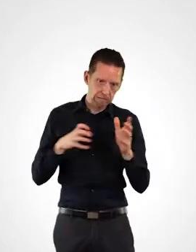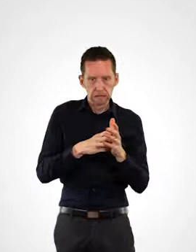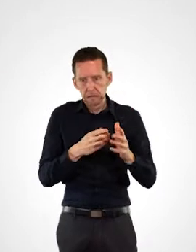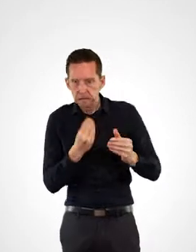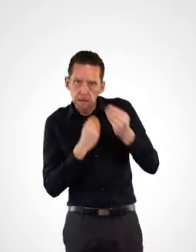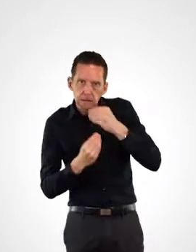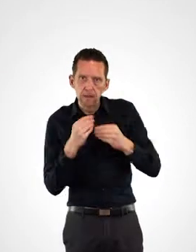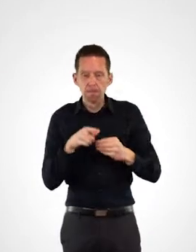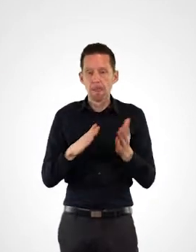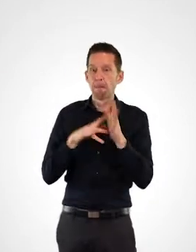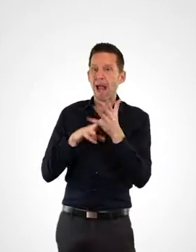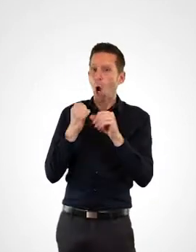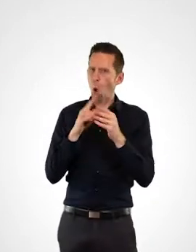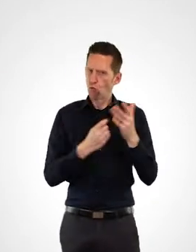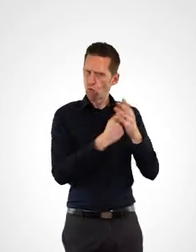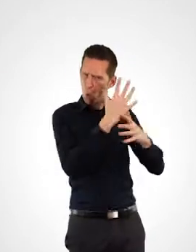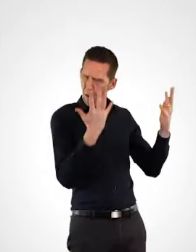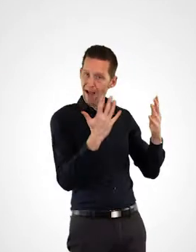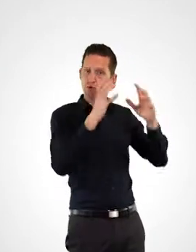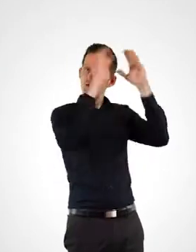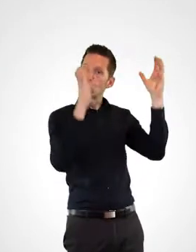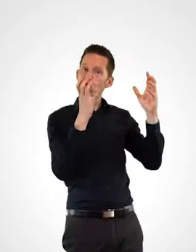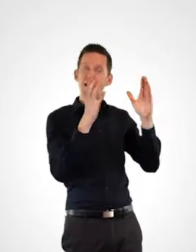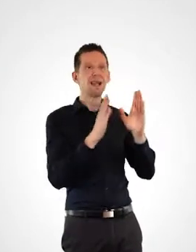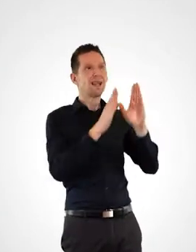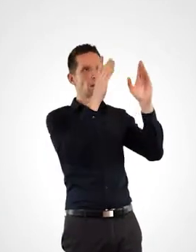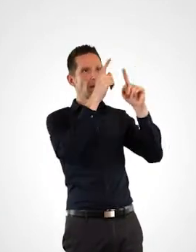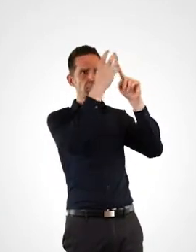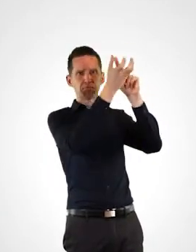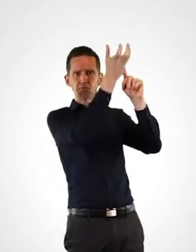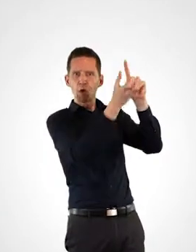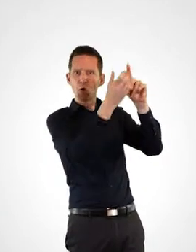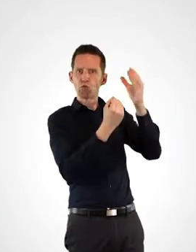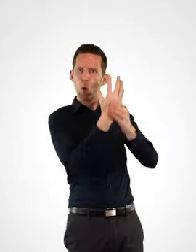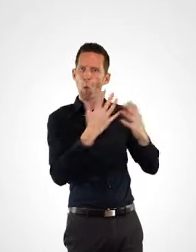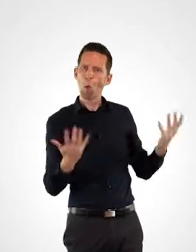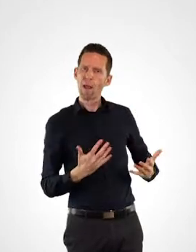and where the mango grows and where it would grow on the branch of a tree, for example.